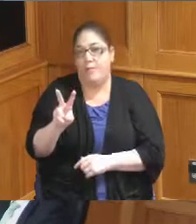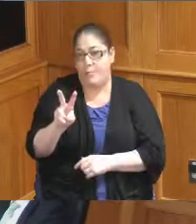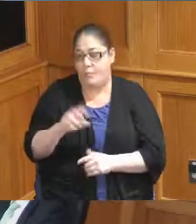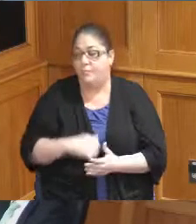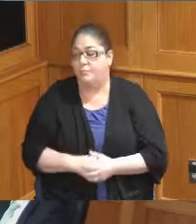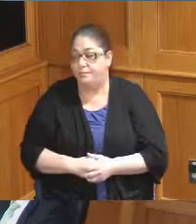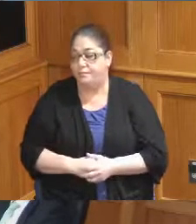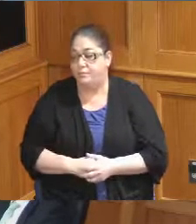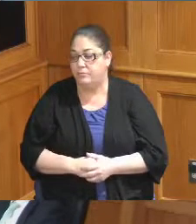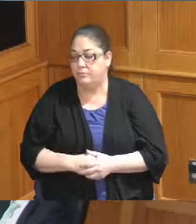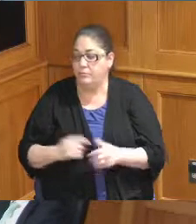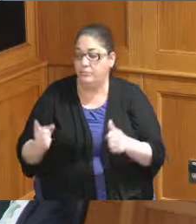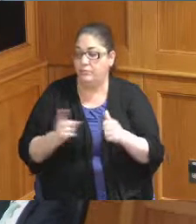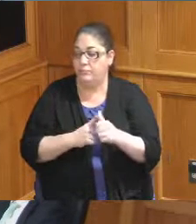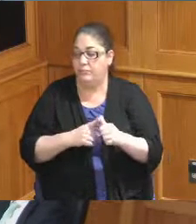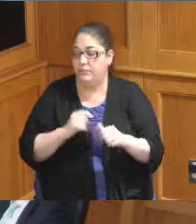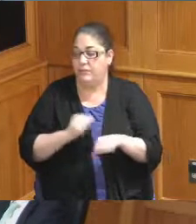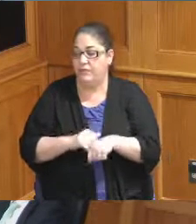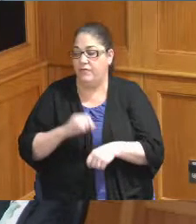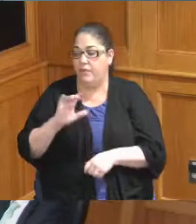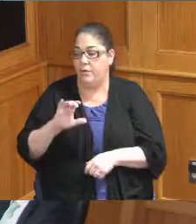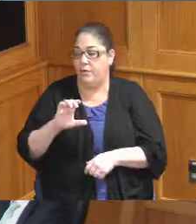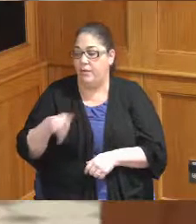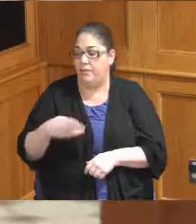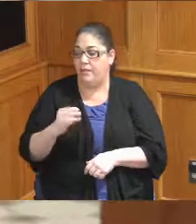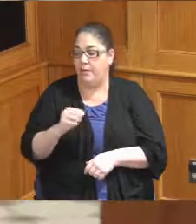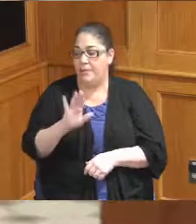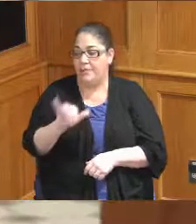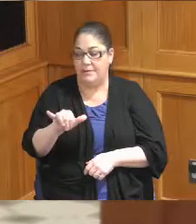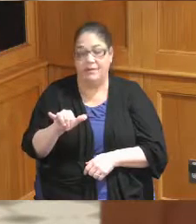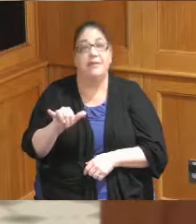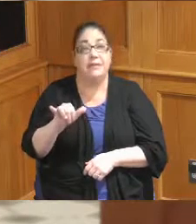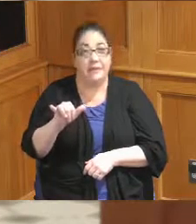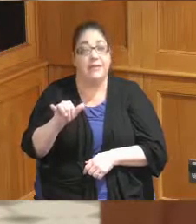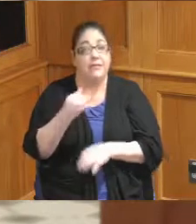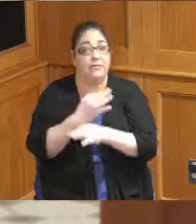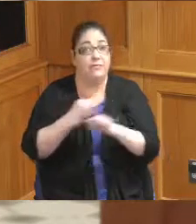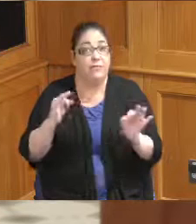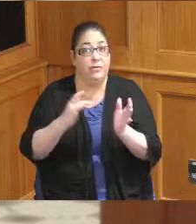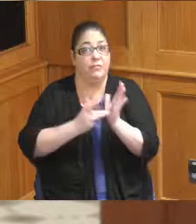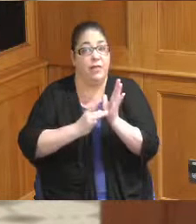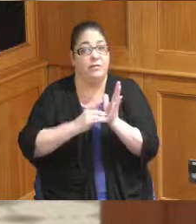the first is for charitable Pharmacy we RF paid both of these this is with St Vincent